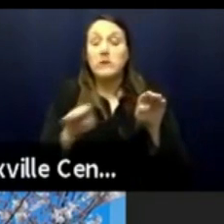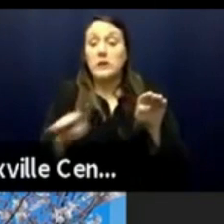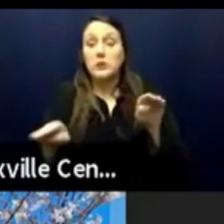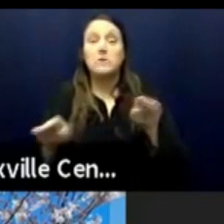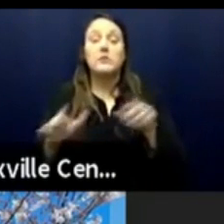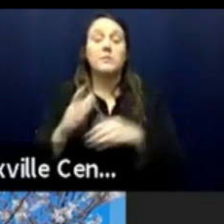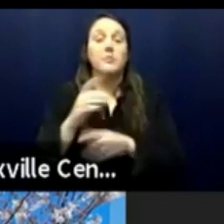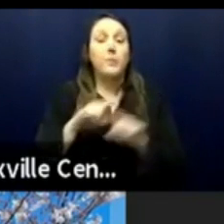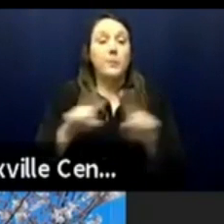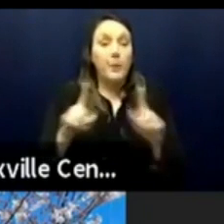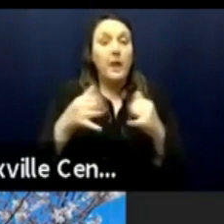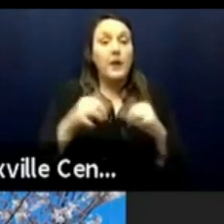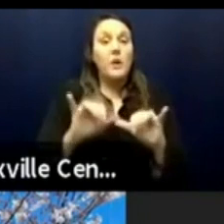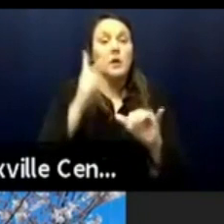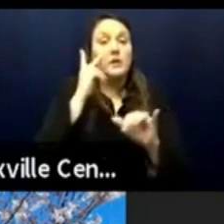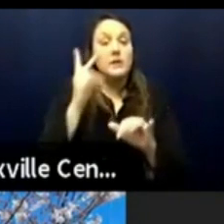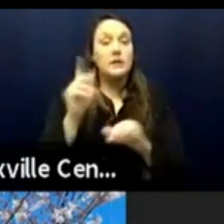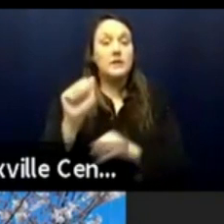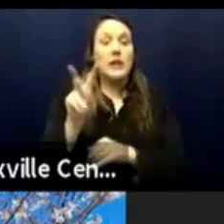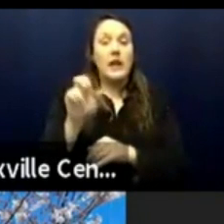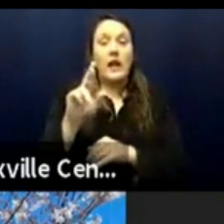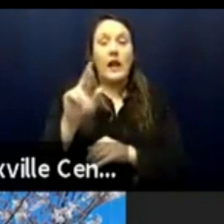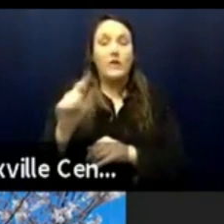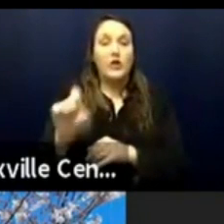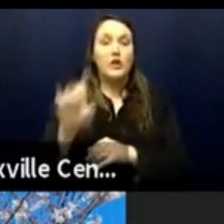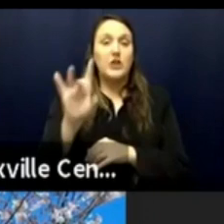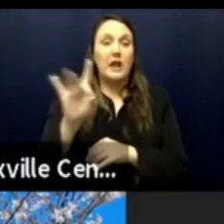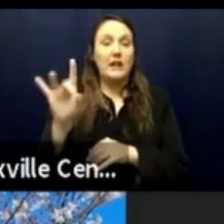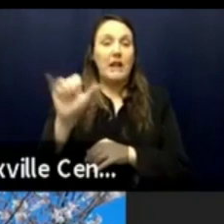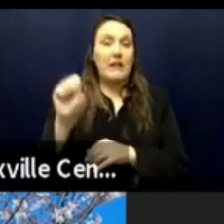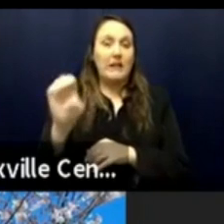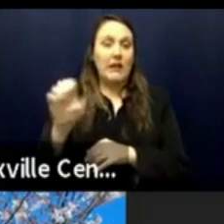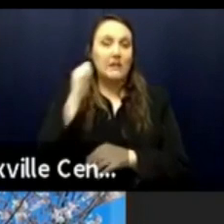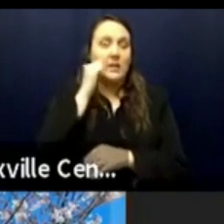IF YOU DO NOT SEE FLAGS DURING THIS 14 DAY TIME PERIOD, IT